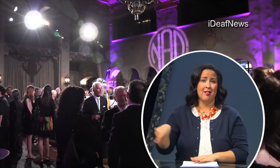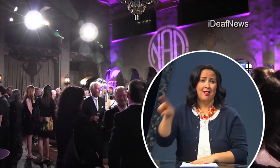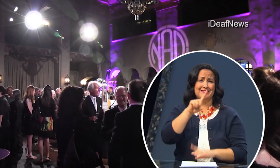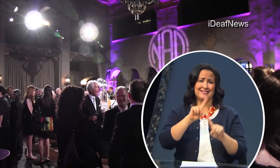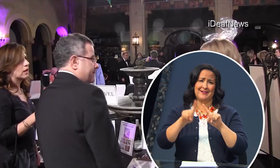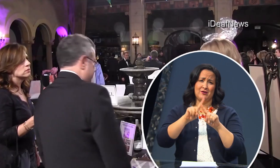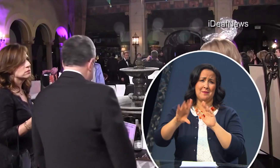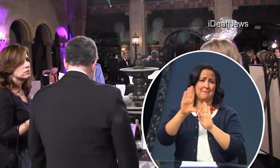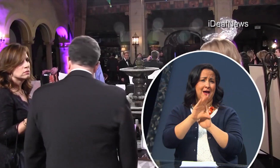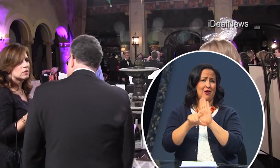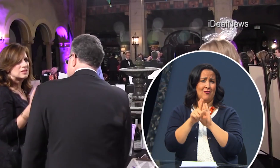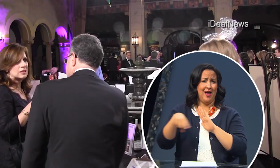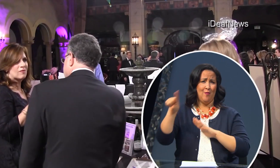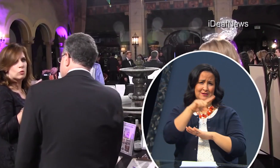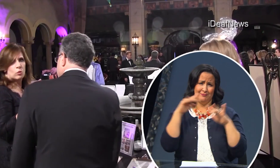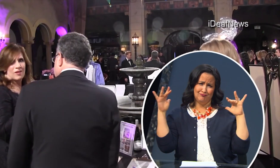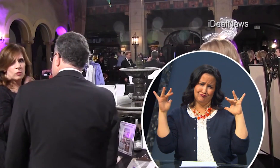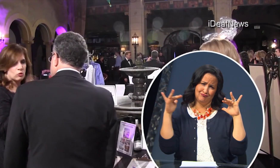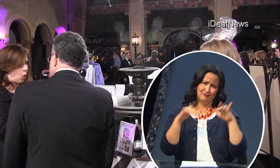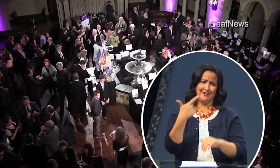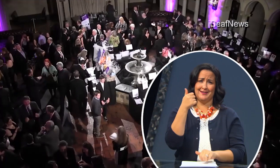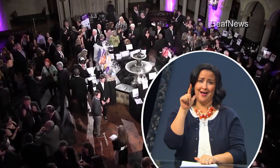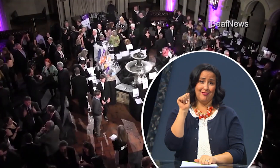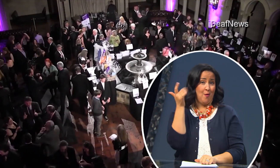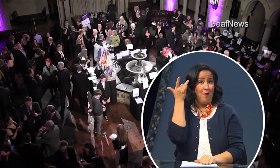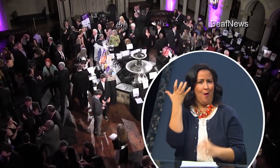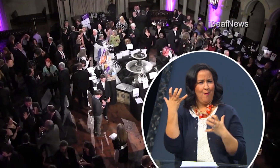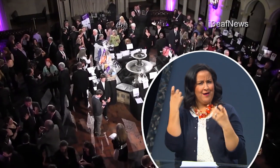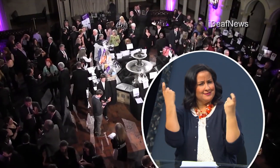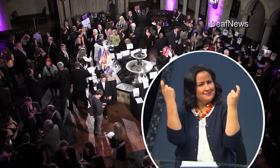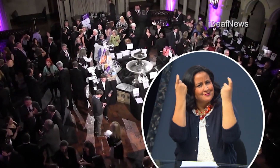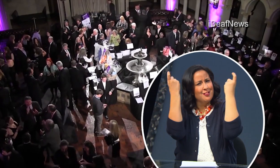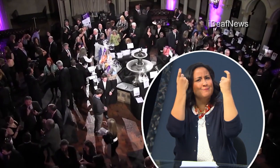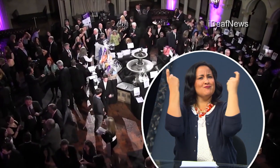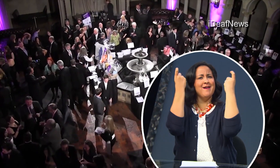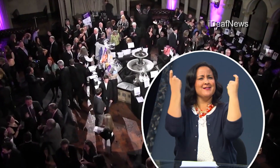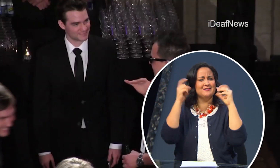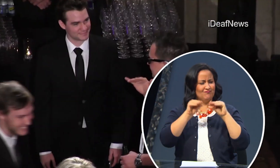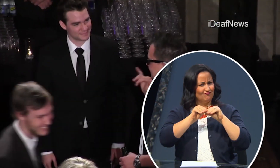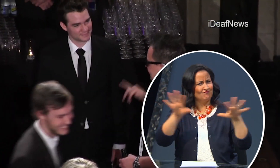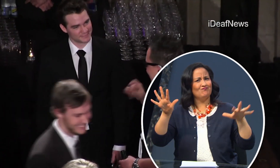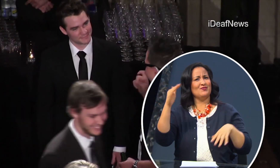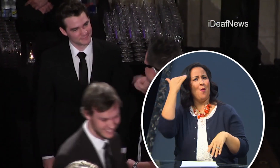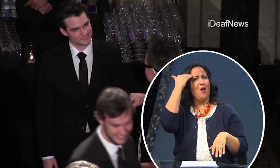PEOPLE FROM ALL BACKGROUNDS WENT TO THE GALA TO CELEBRATE AND RAISE AWARENESS THAT DEAF